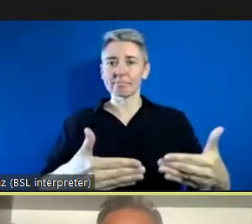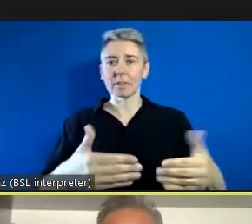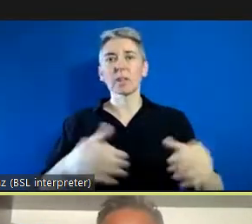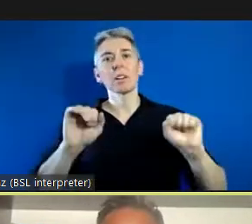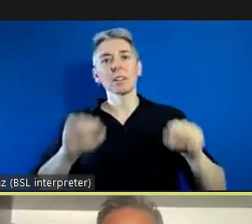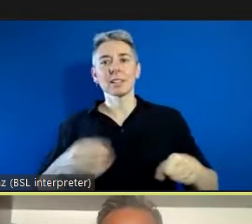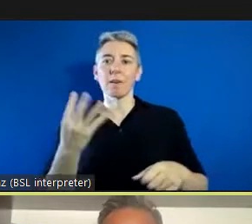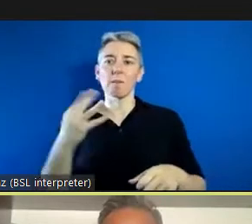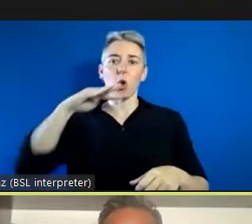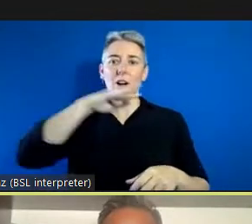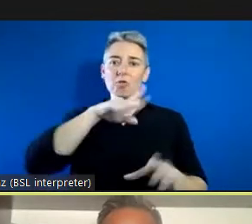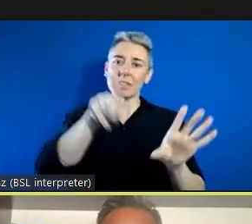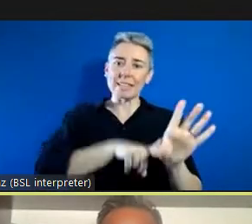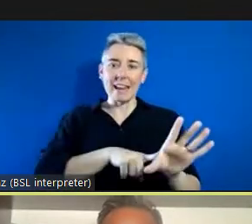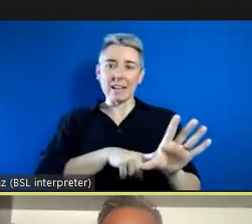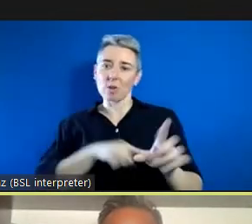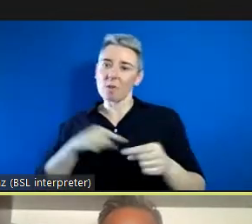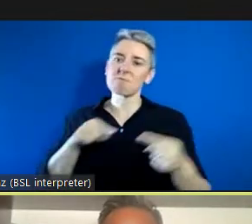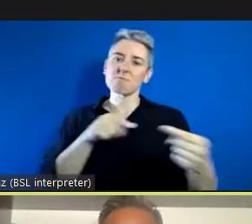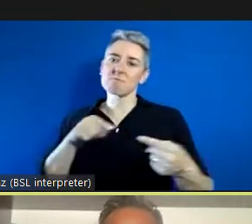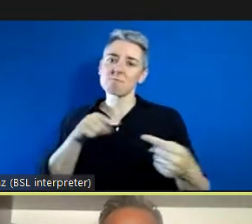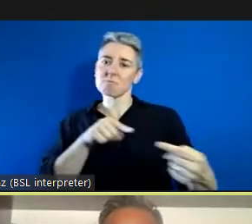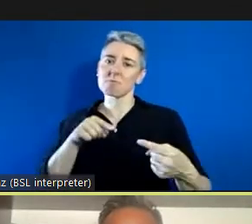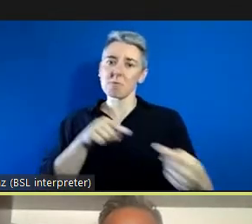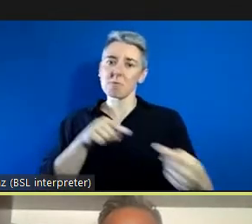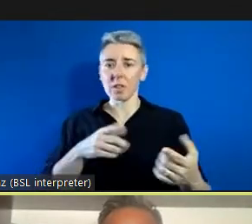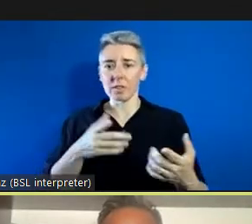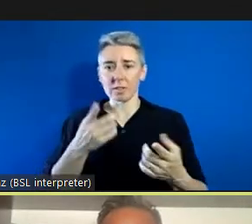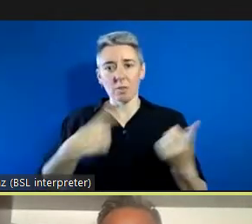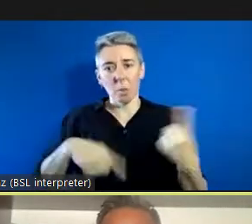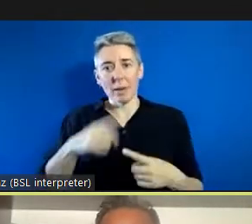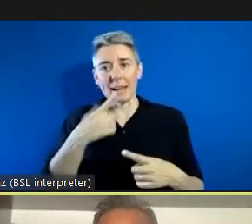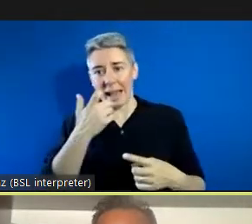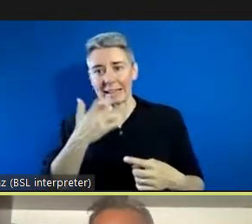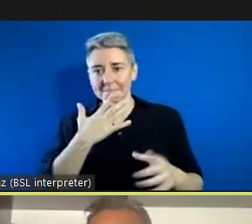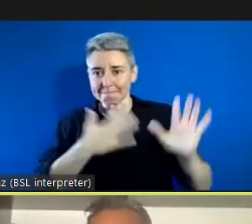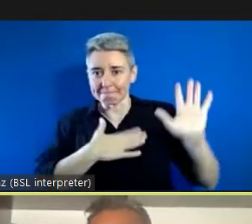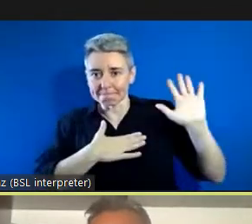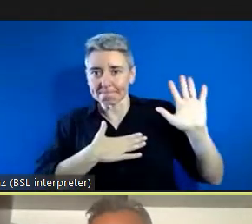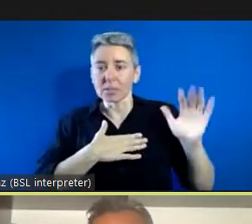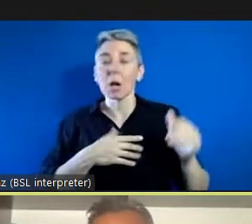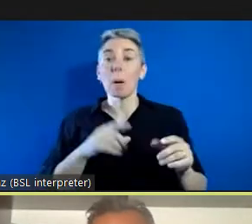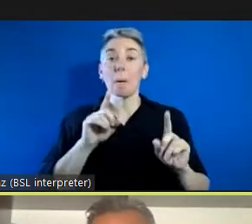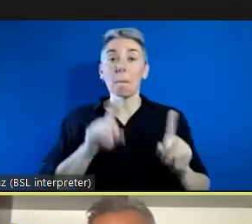of oppression that we can comfortably come to terms with what we've yet to come to terms with